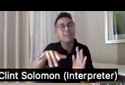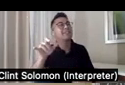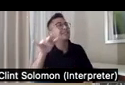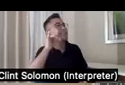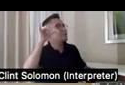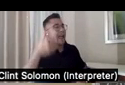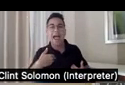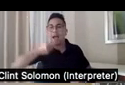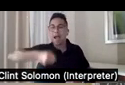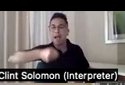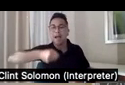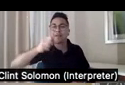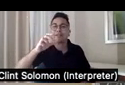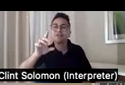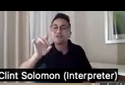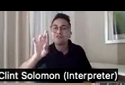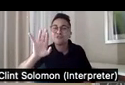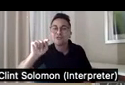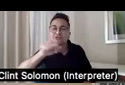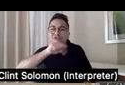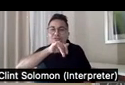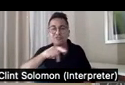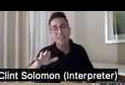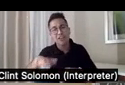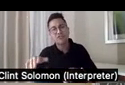in the picture so a child played in the dirt a lot in the backyard